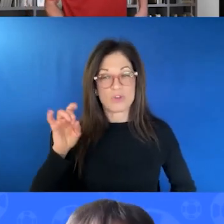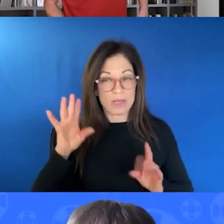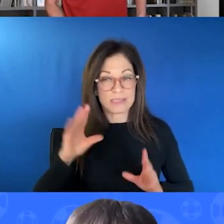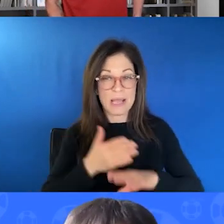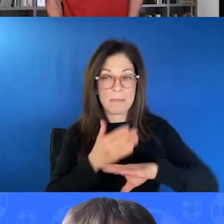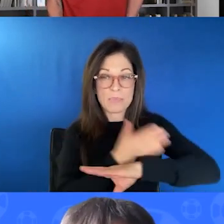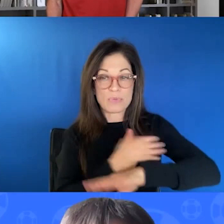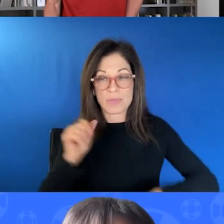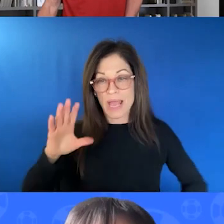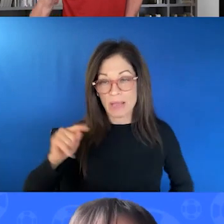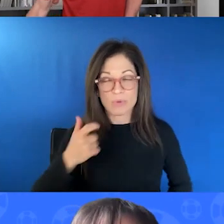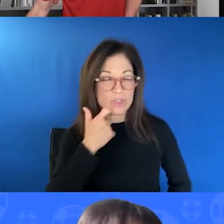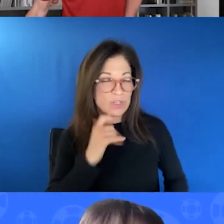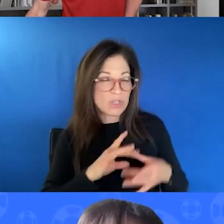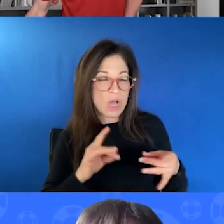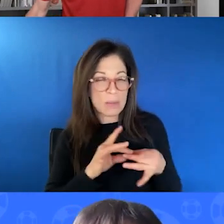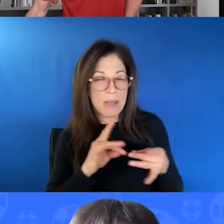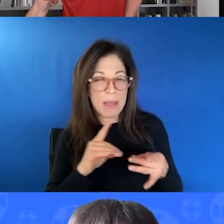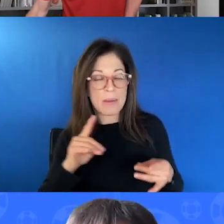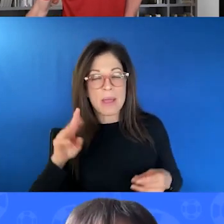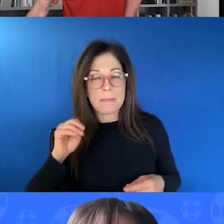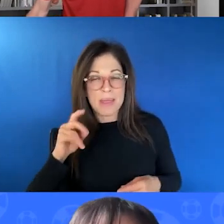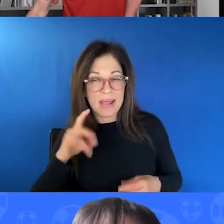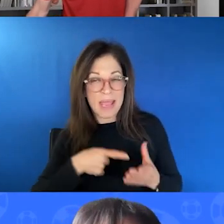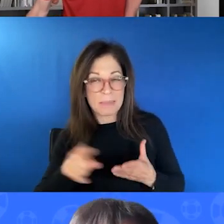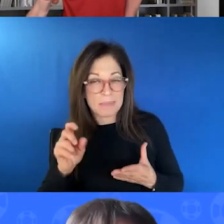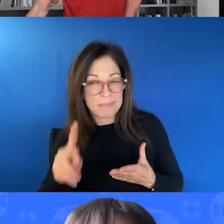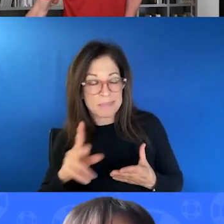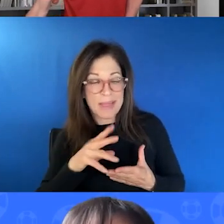TALKING ABOUT IMBURSEMENTS AND PAYMENT RATES. THESE ARE